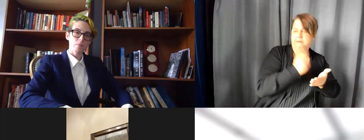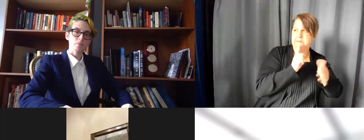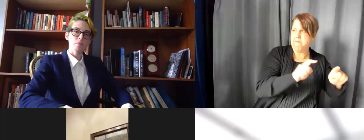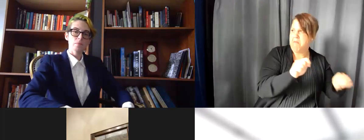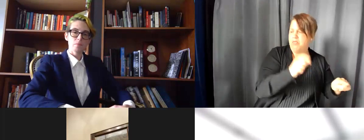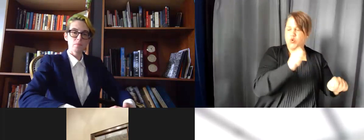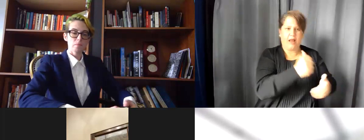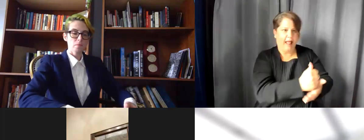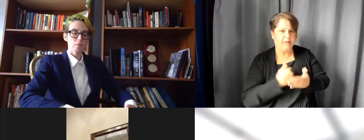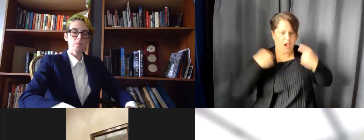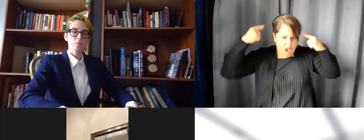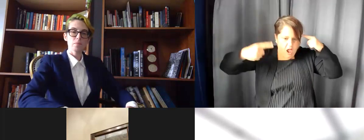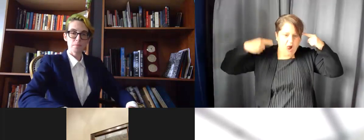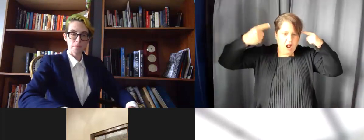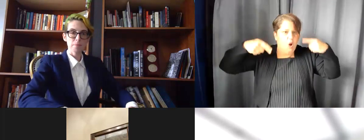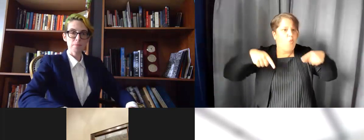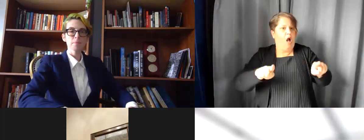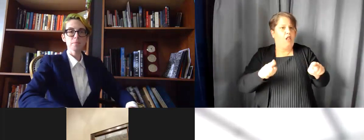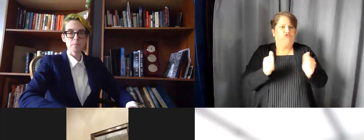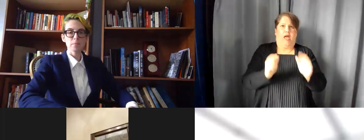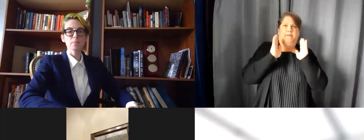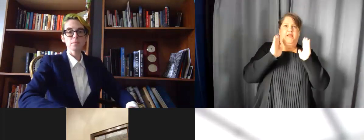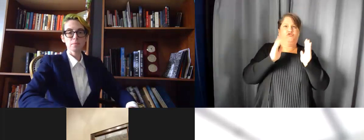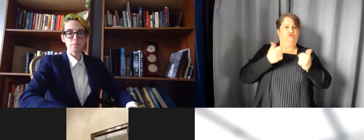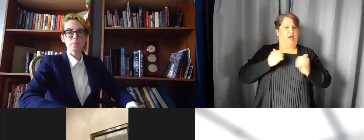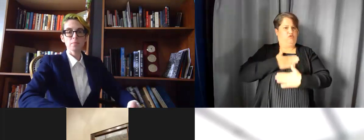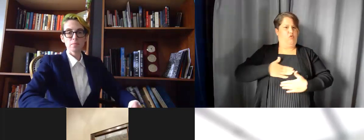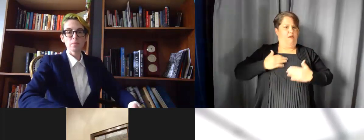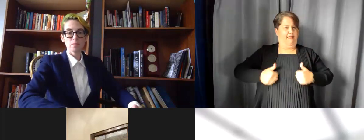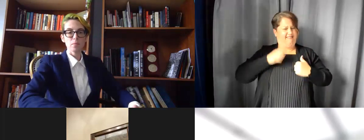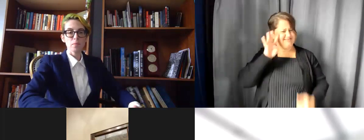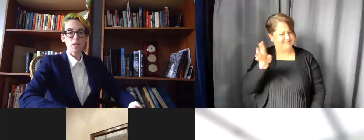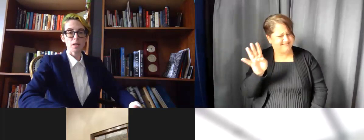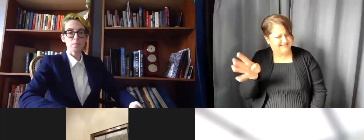Grace: Is there going to be someone around? Does it Jordan Radford: ridiculous? So